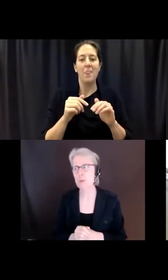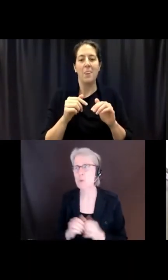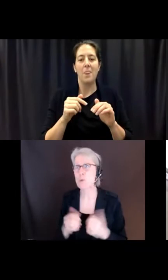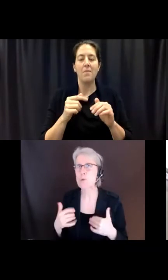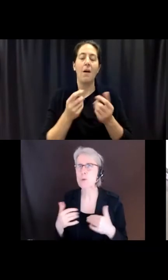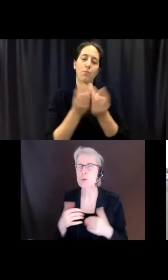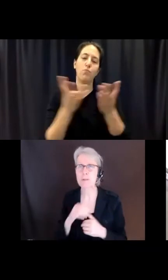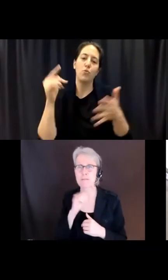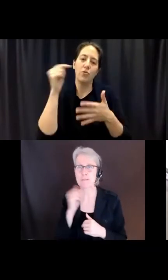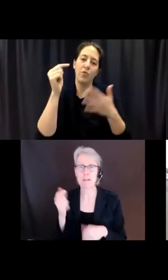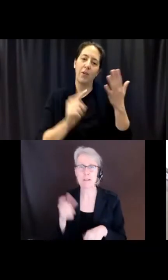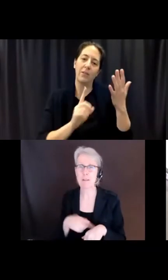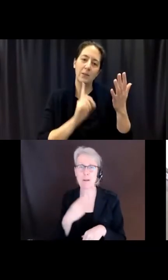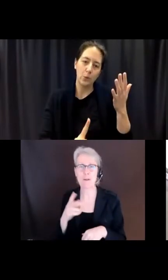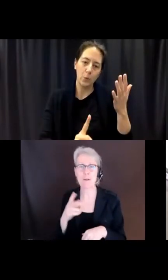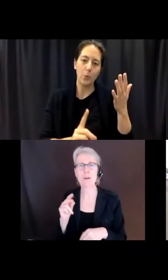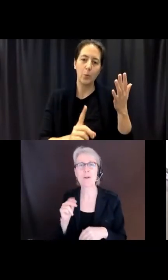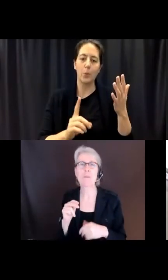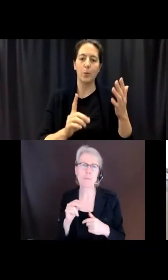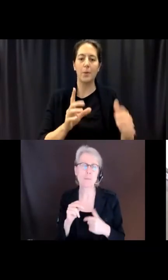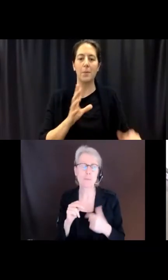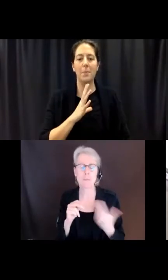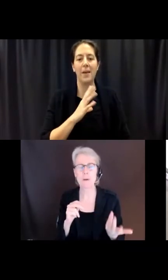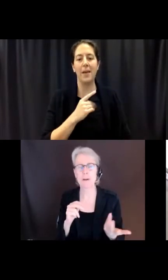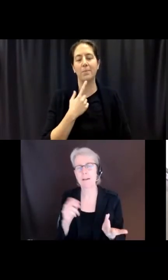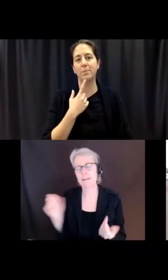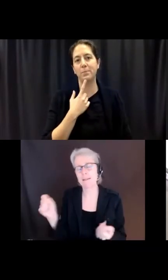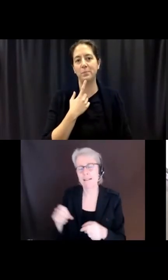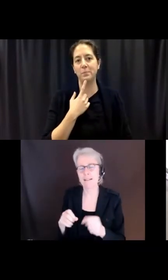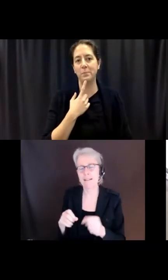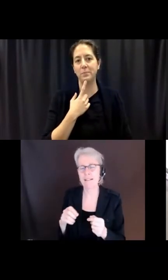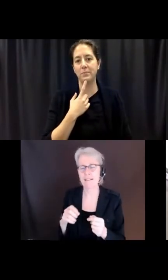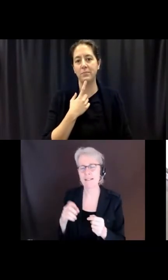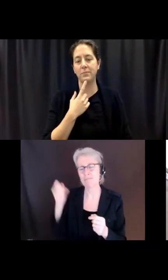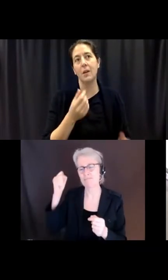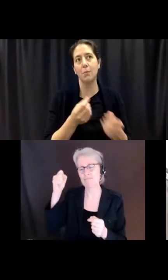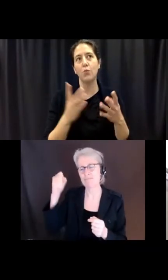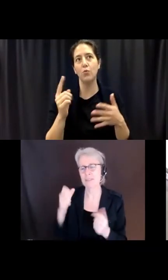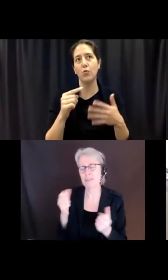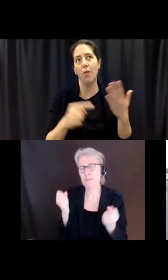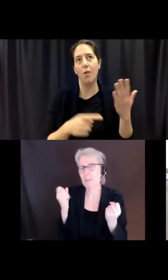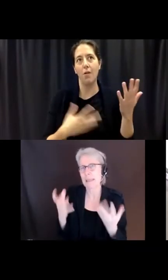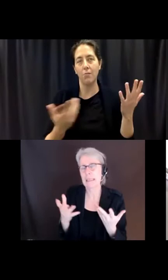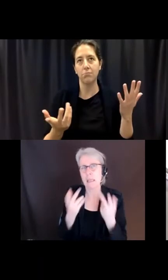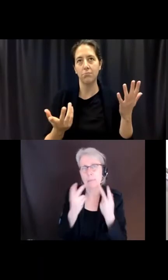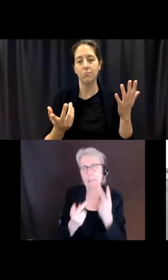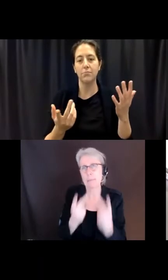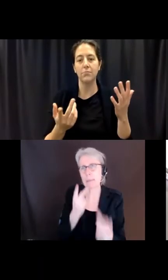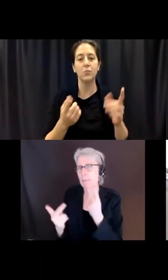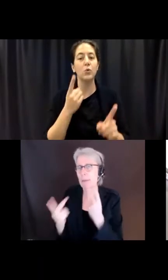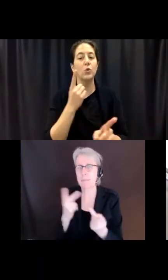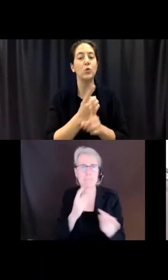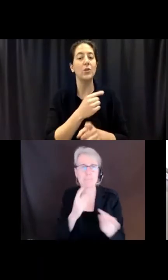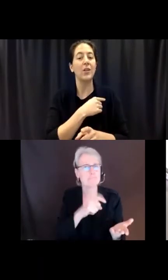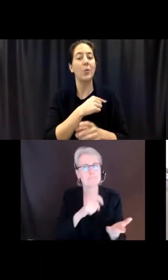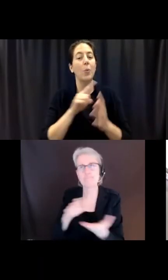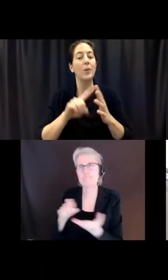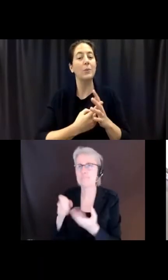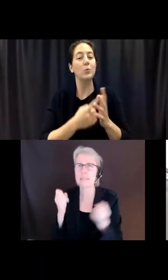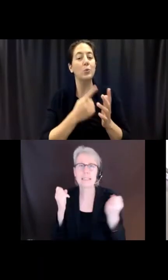ANSWER. BUT THERE ARE SO MANY THINGS OF COURSE. THERE ARE MANY THINGS, BUT THIS IS CONNECTED